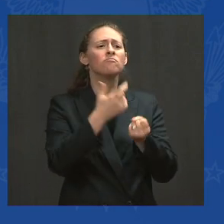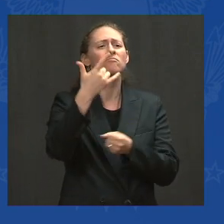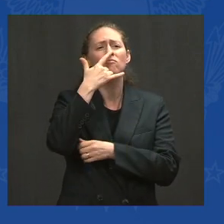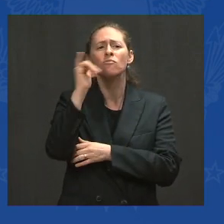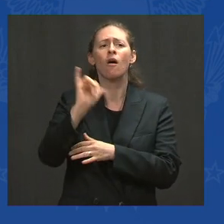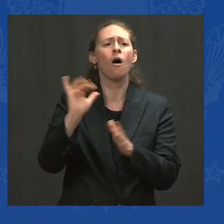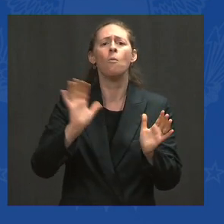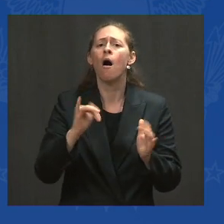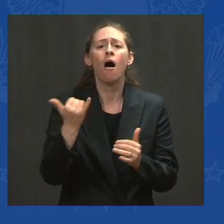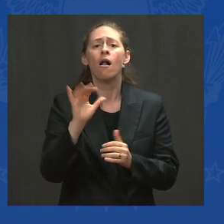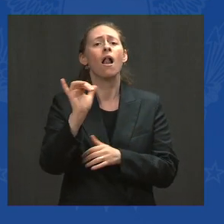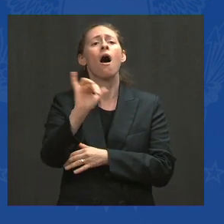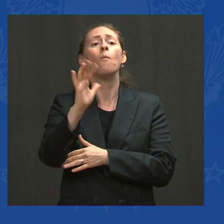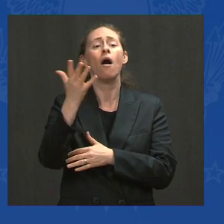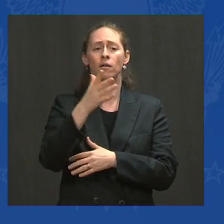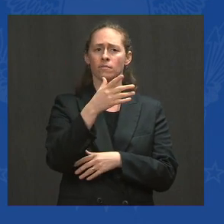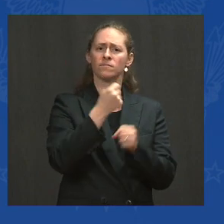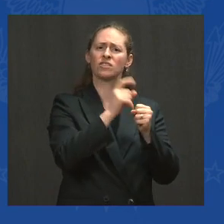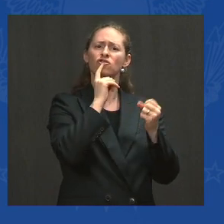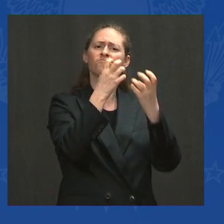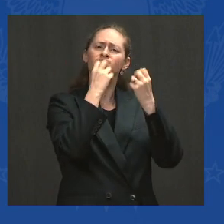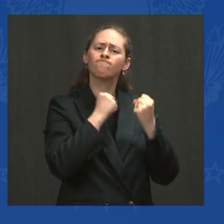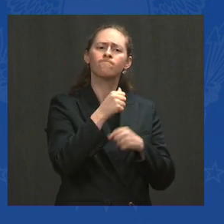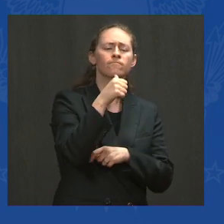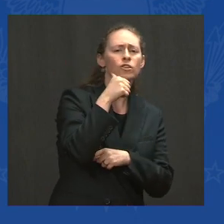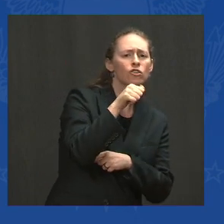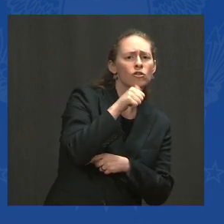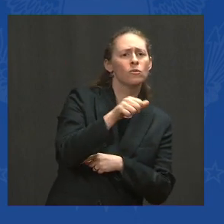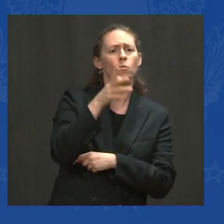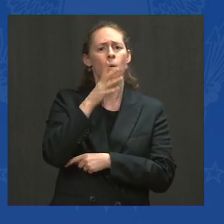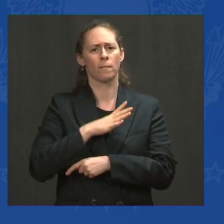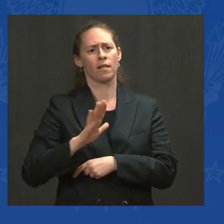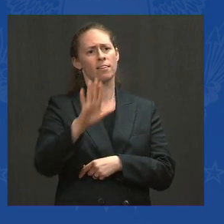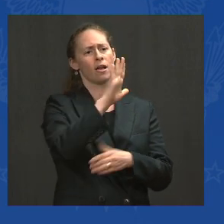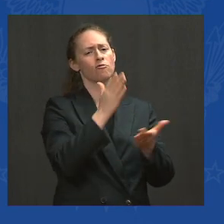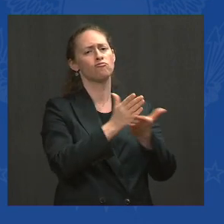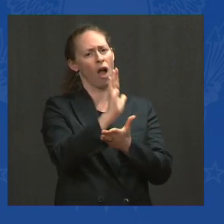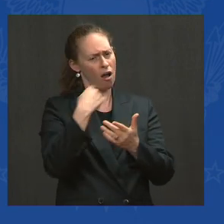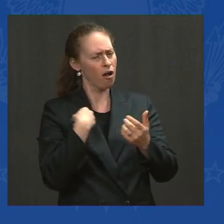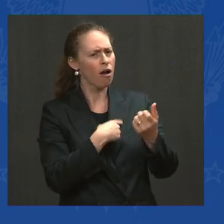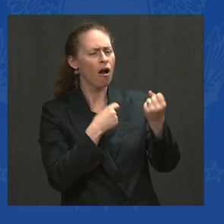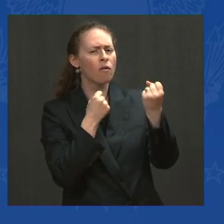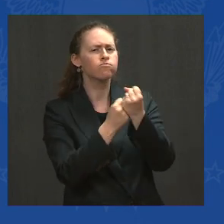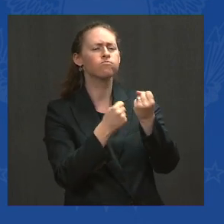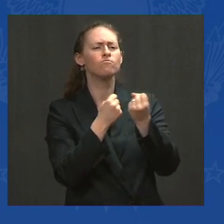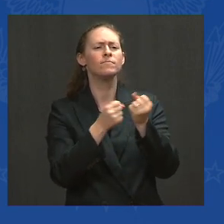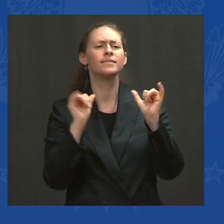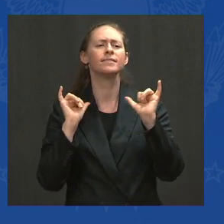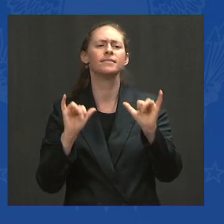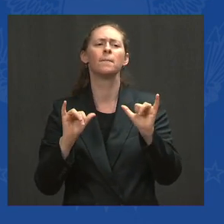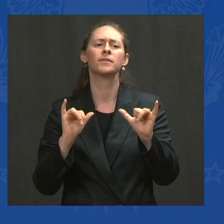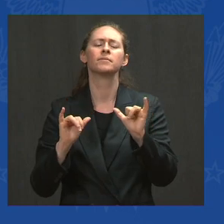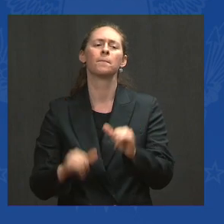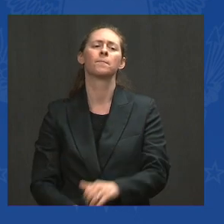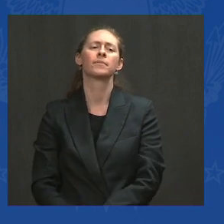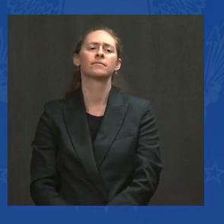[presence] in Afghanistan, and we are coordinating closely with our international partners in order to continue to secure the international airport.